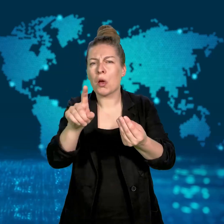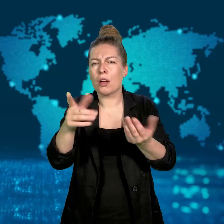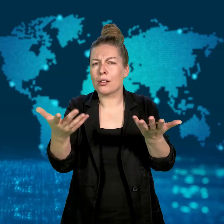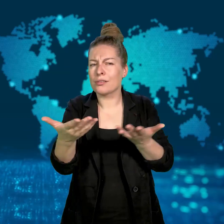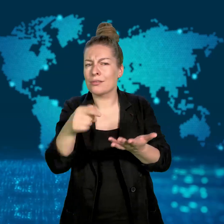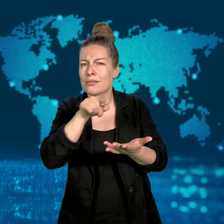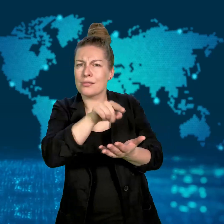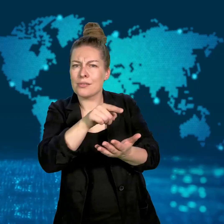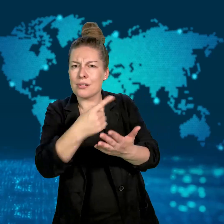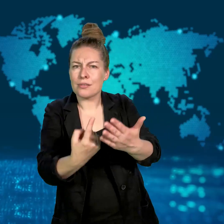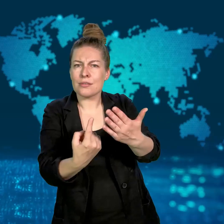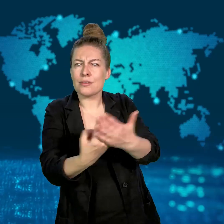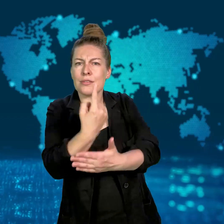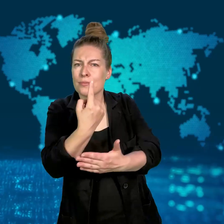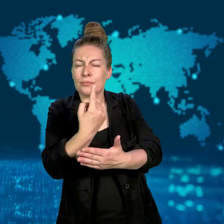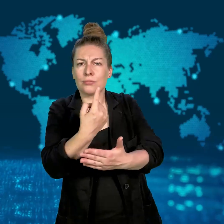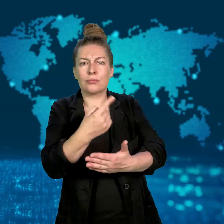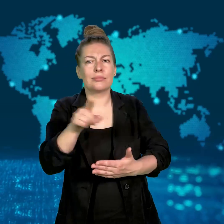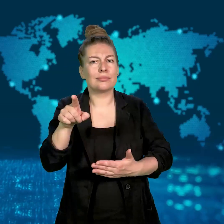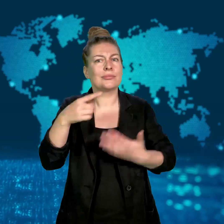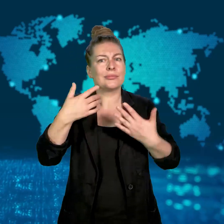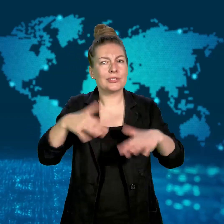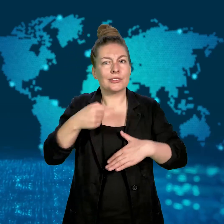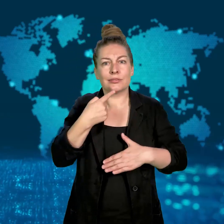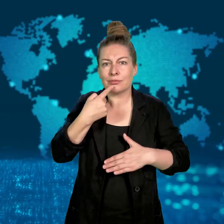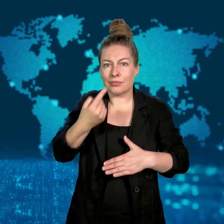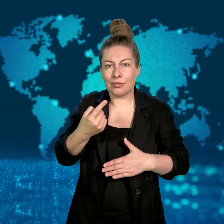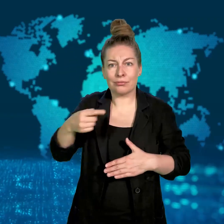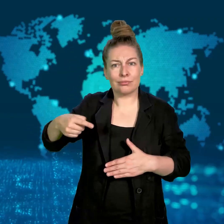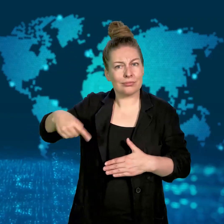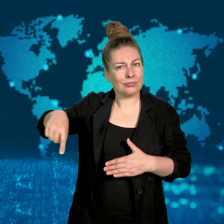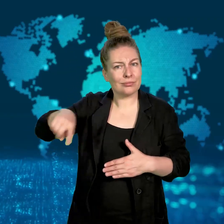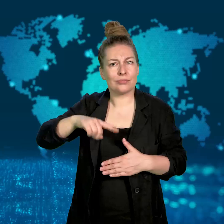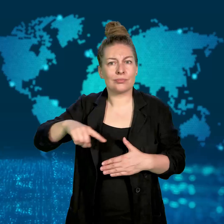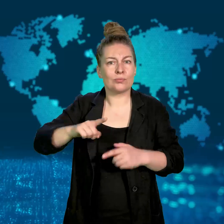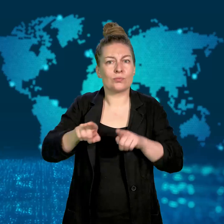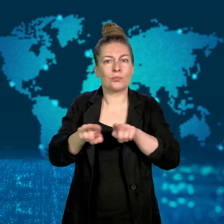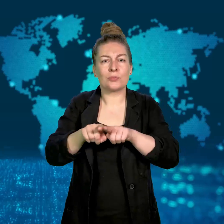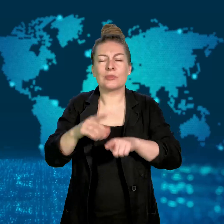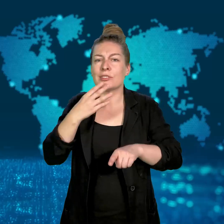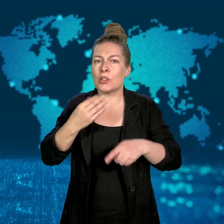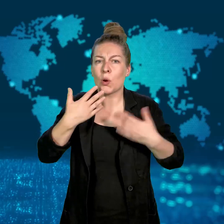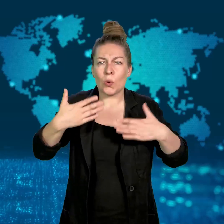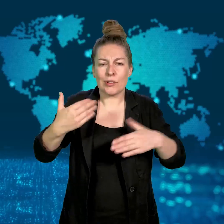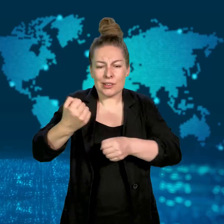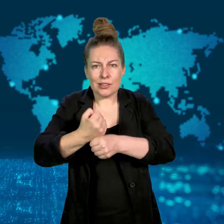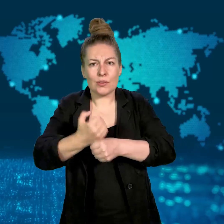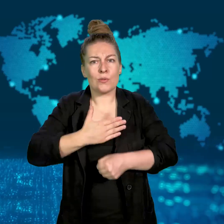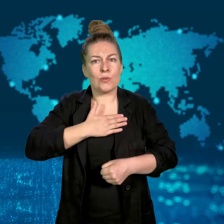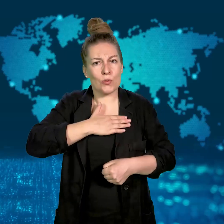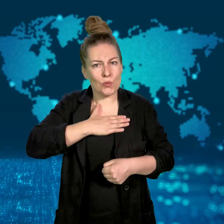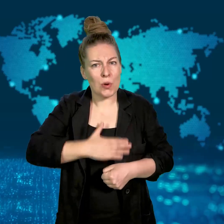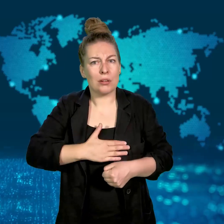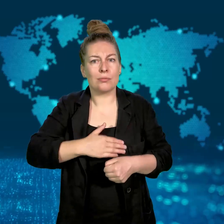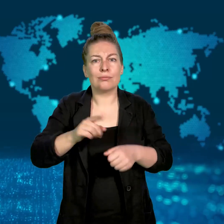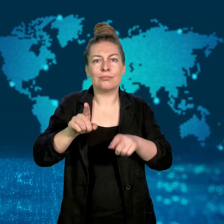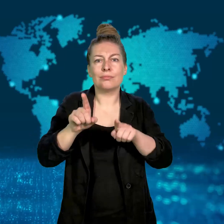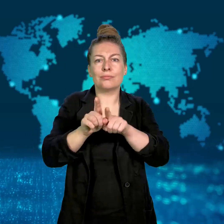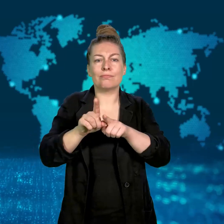The country will have the Fact Finding and Assessment Mechanism,